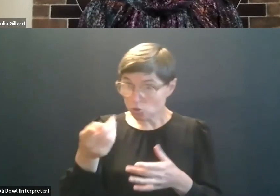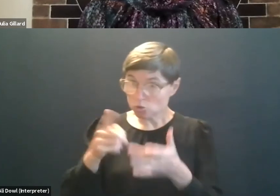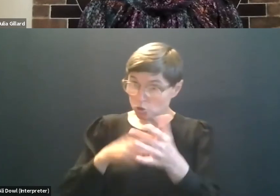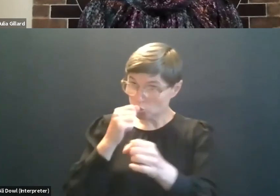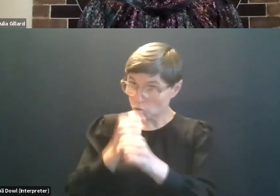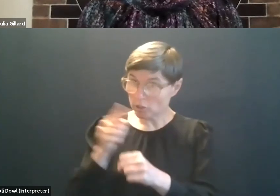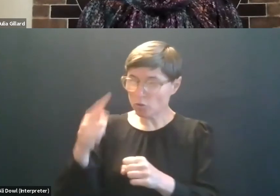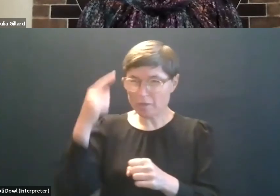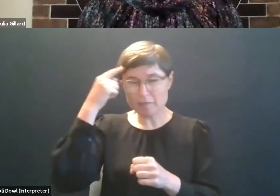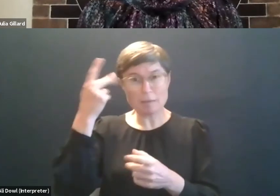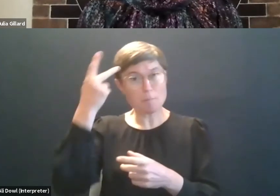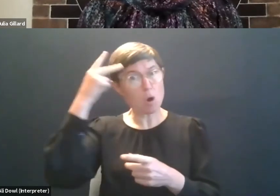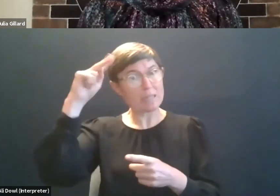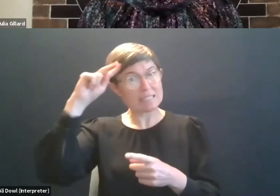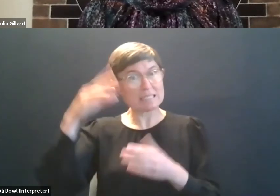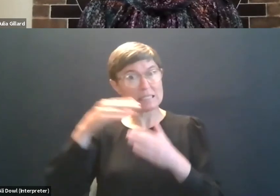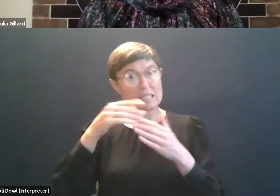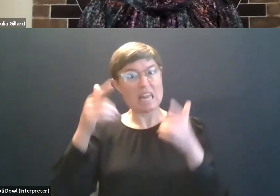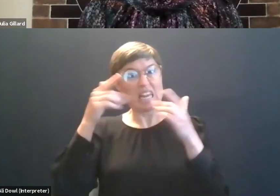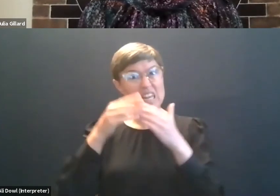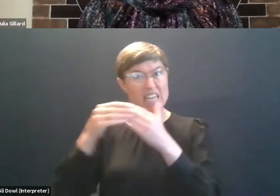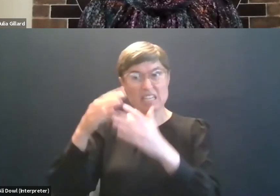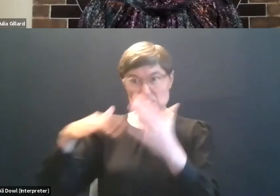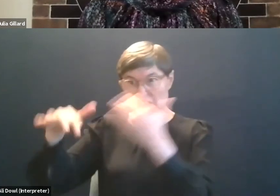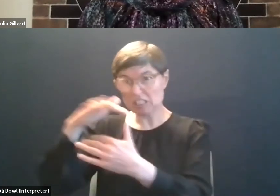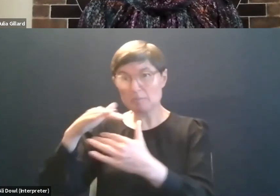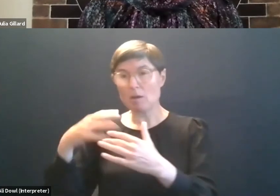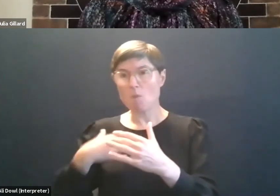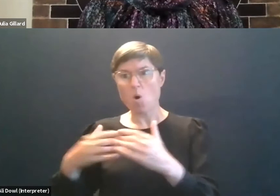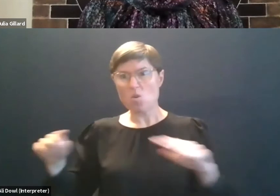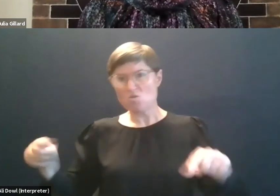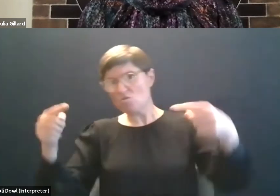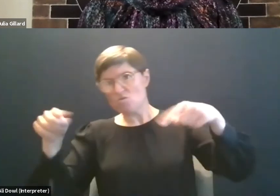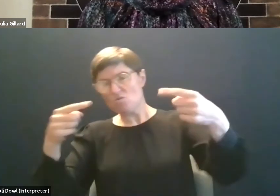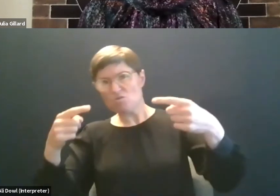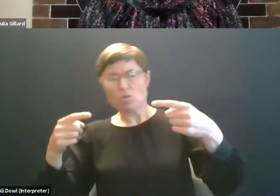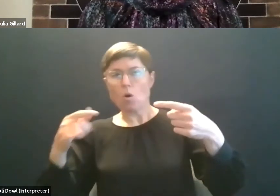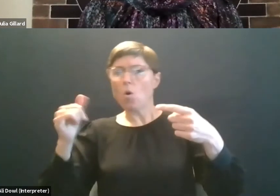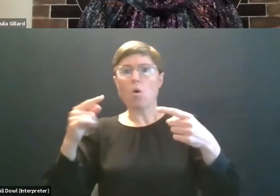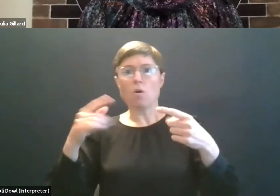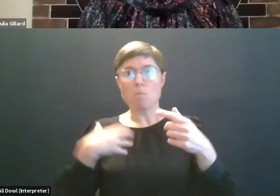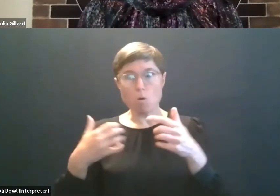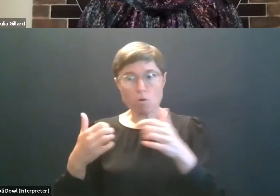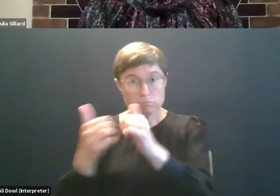and politics coming closer to the middle or further apart. Do you see a division and conflict, or do you see a coming together?